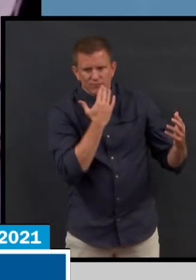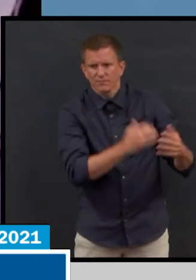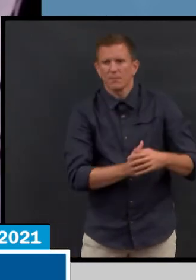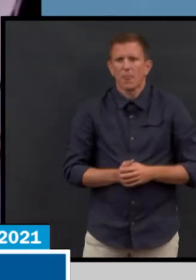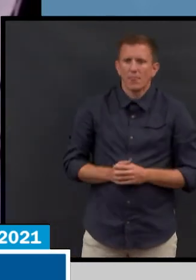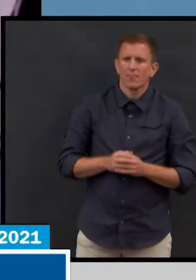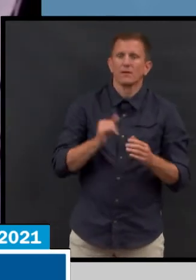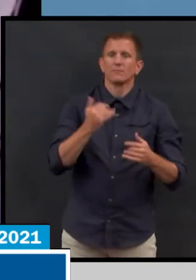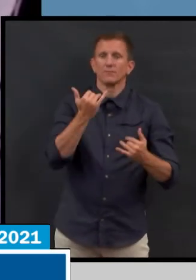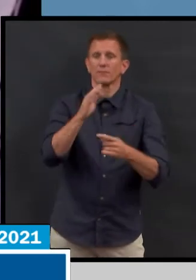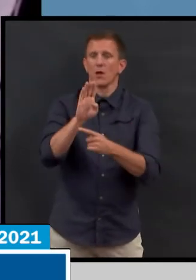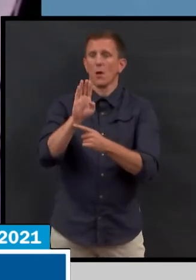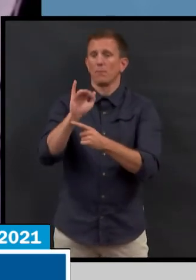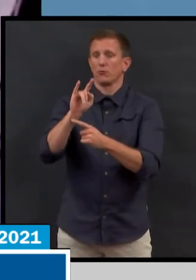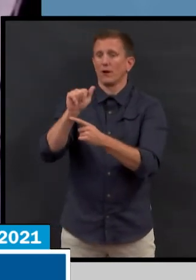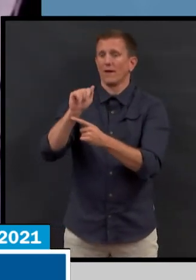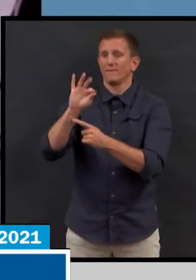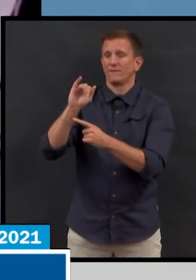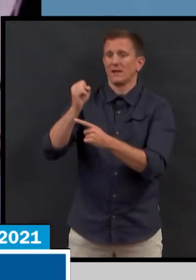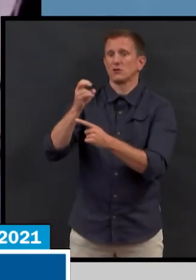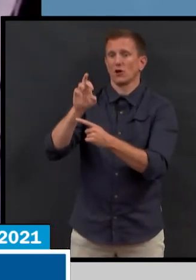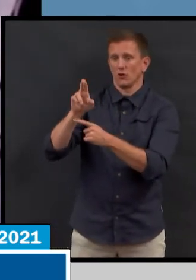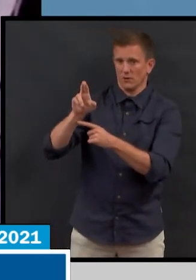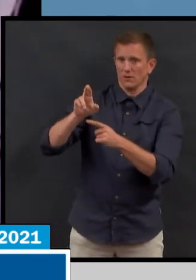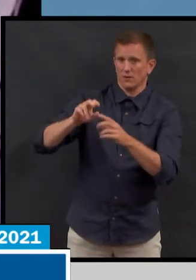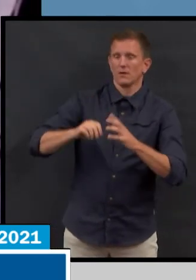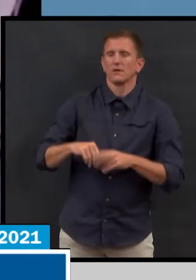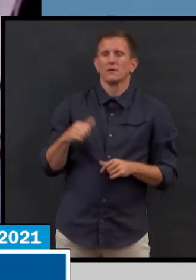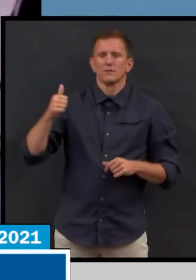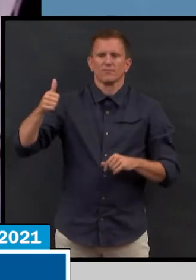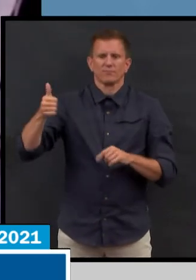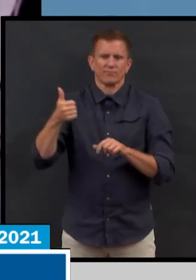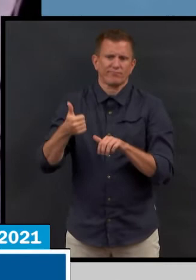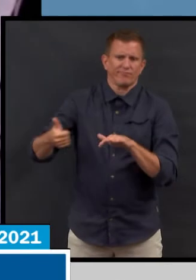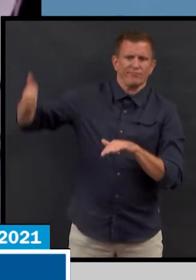executive director of denver's housing and stability office brita the screen is yours